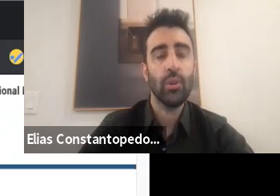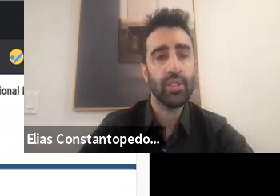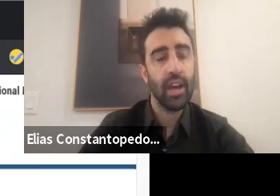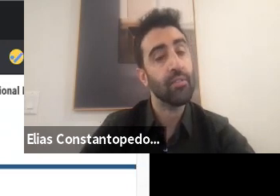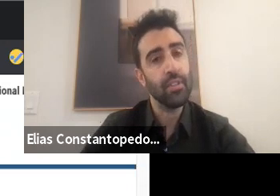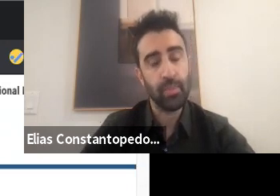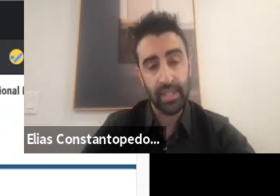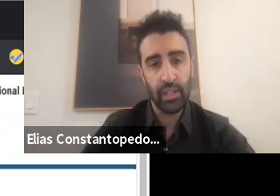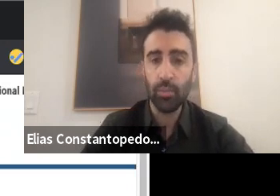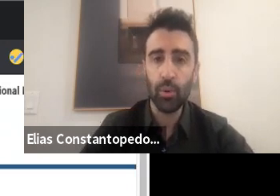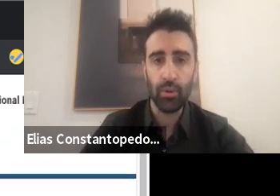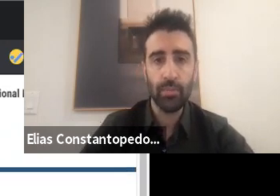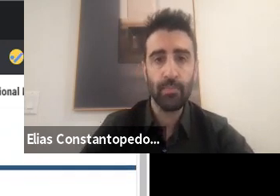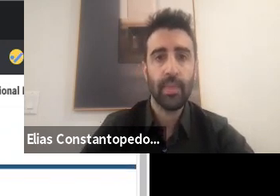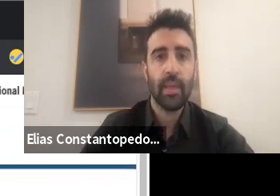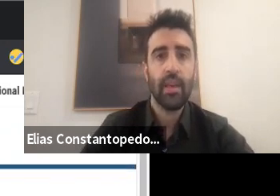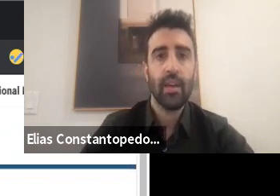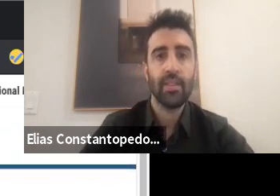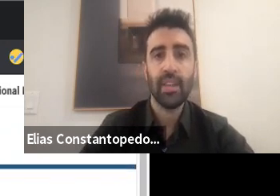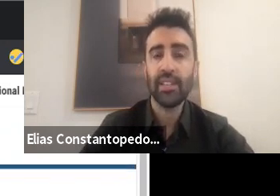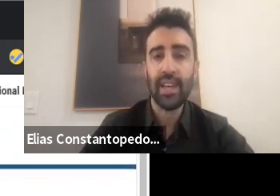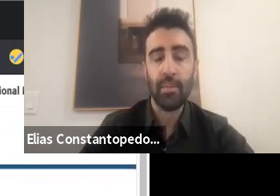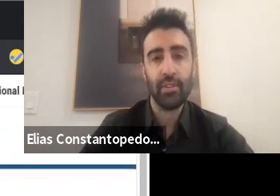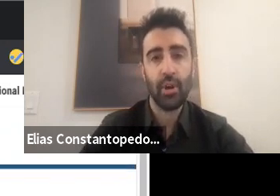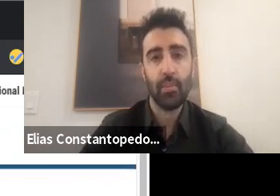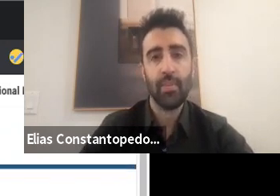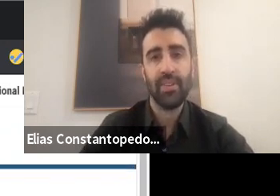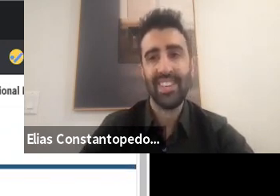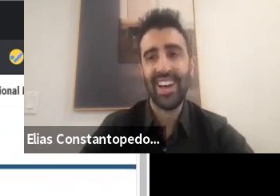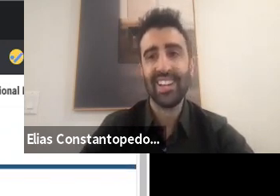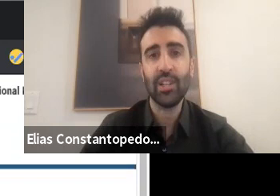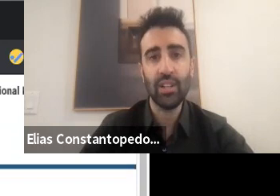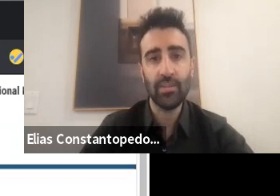Elias Constantopedos : Looked at for this particular portal, the second tab at the top, is the catalog.